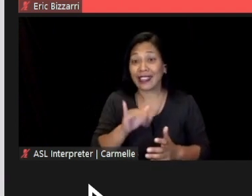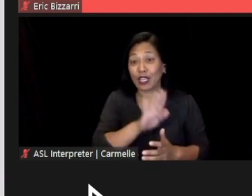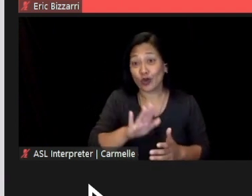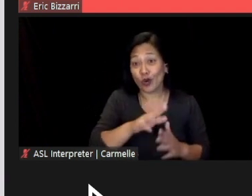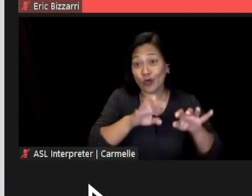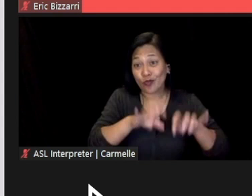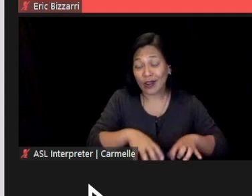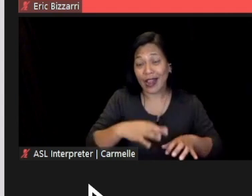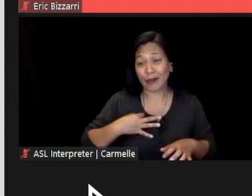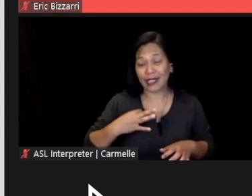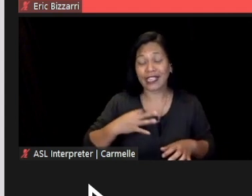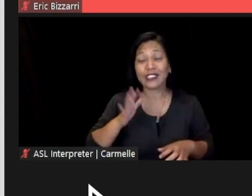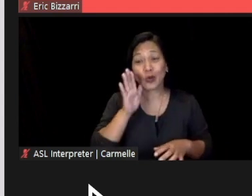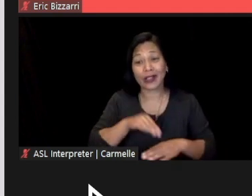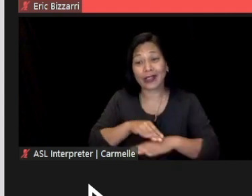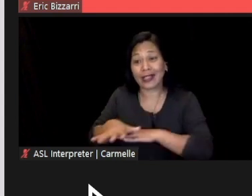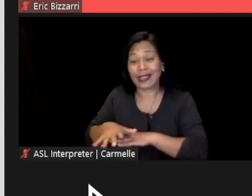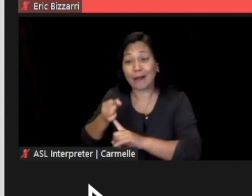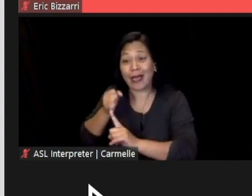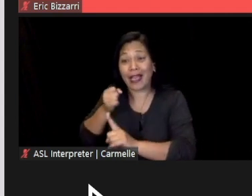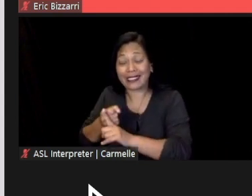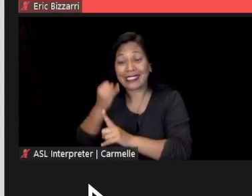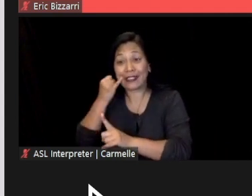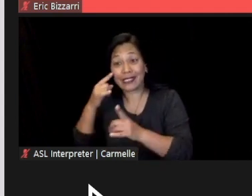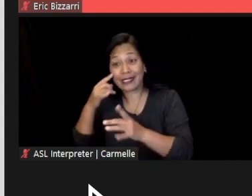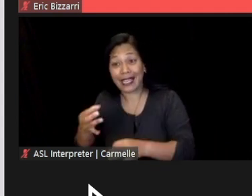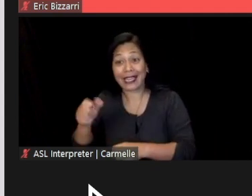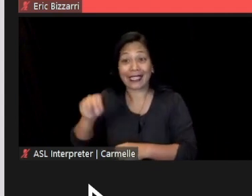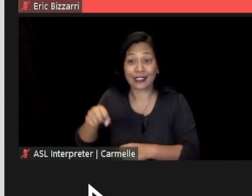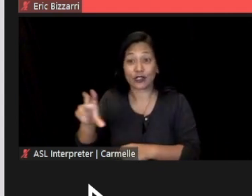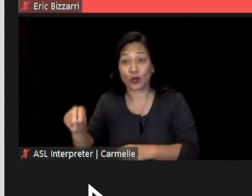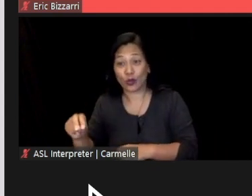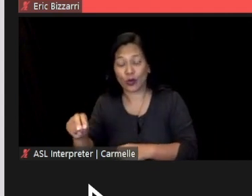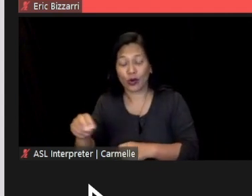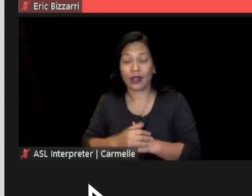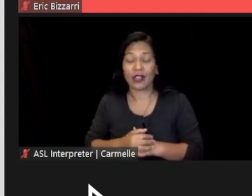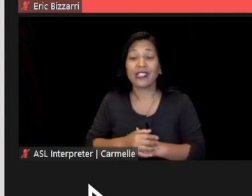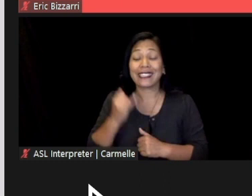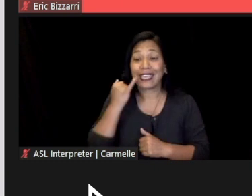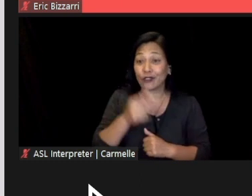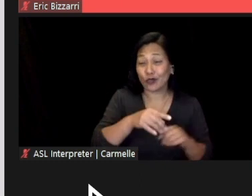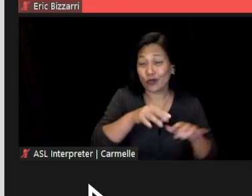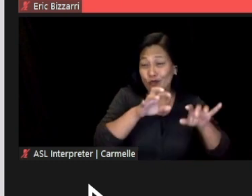So I would say to anyone out there, that's listening as a producer, it's your job to make it impossible for us to say, no, it's also your